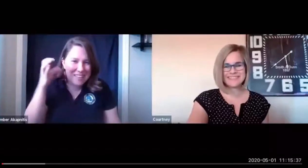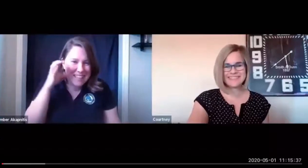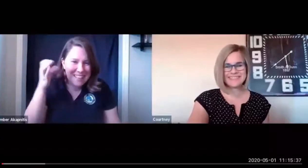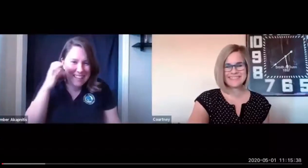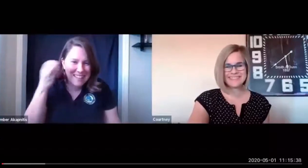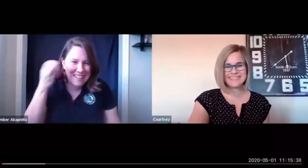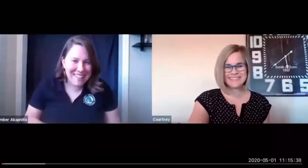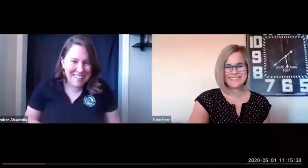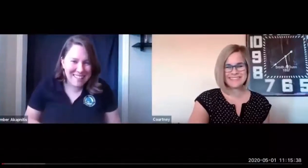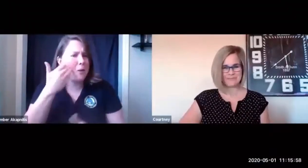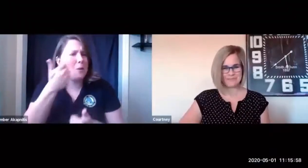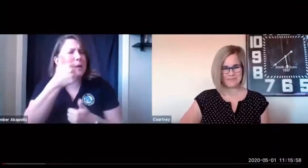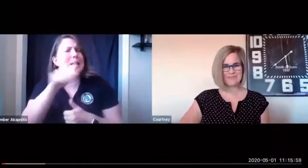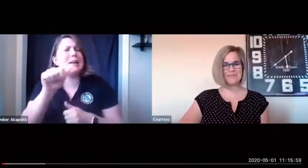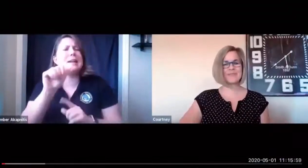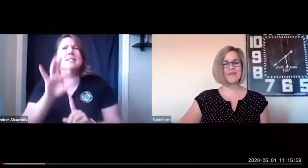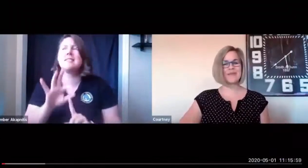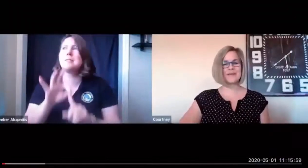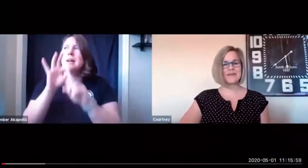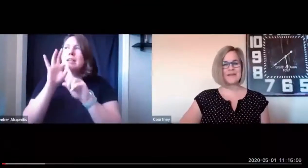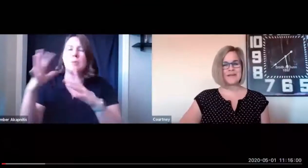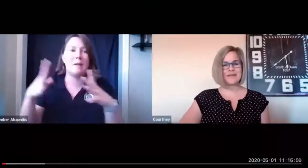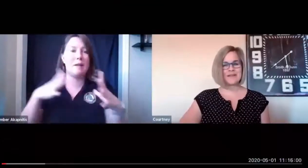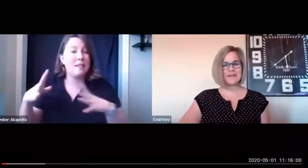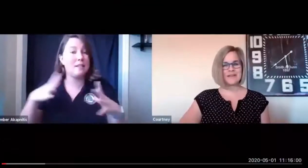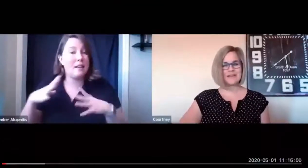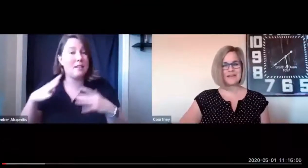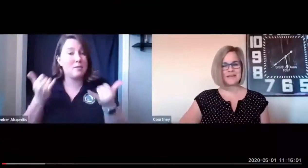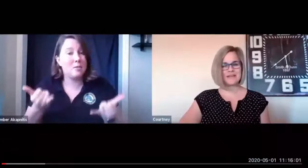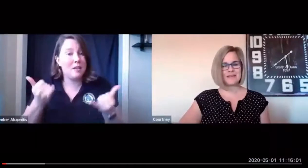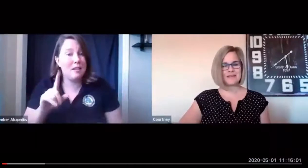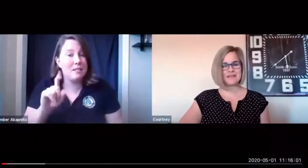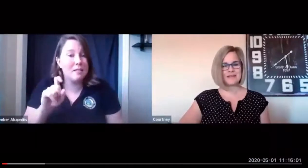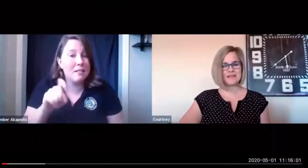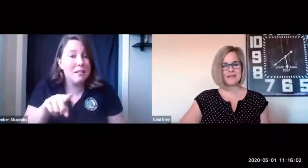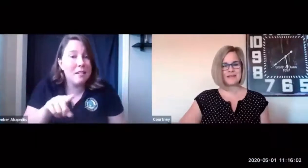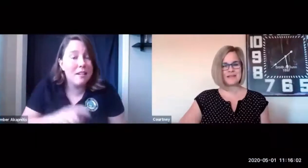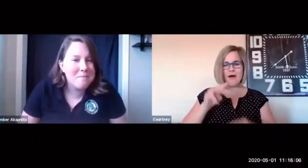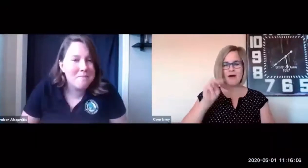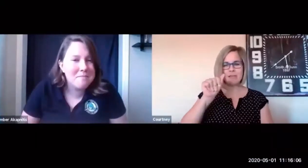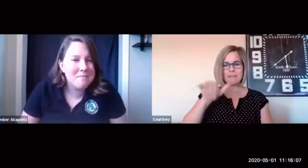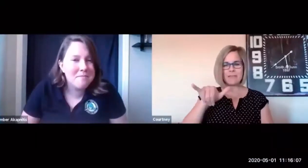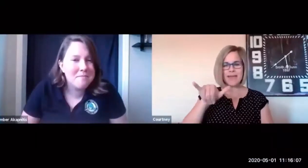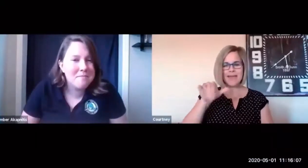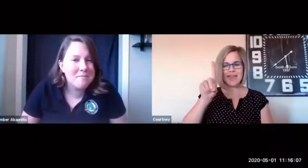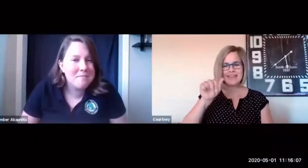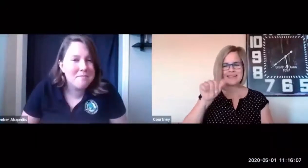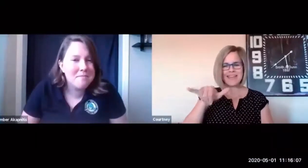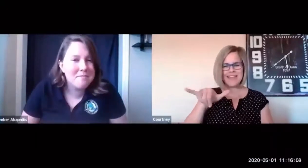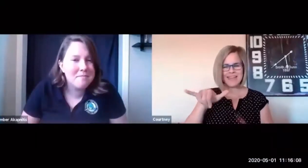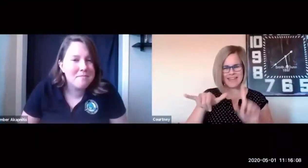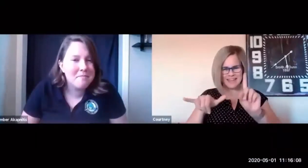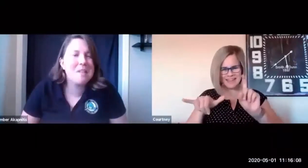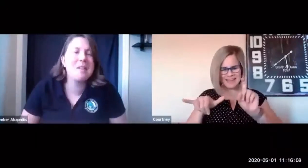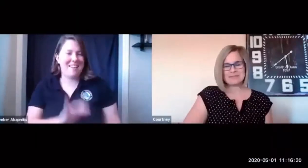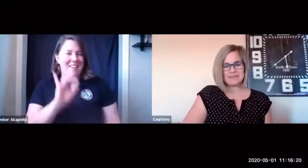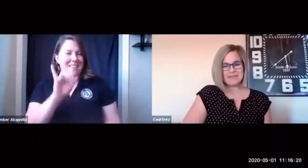Hi Courtney Are there any special holidays today May Day